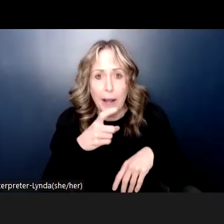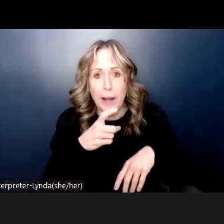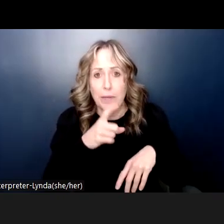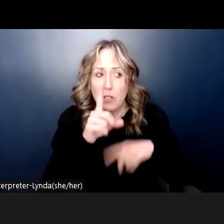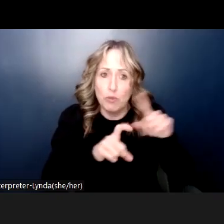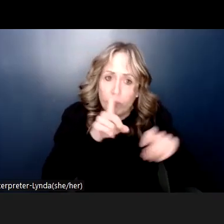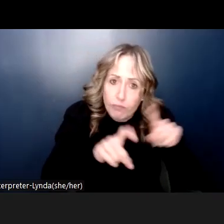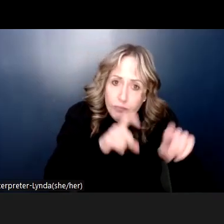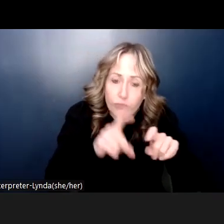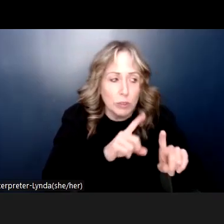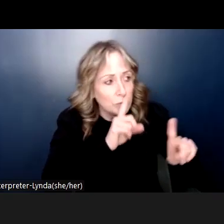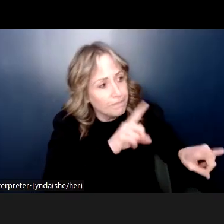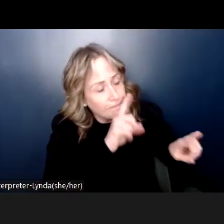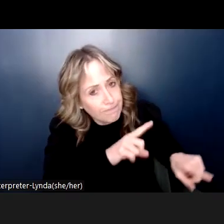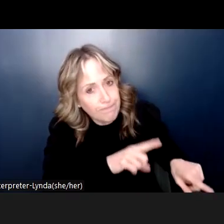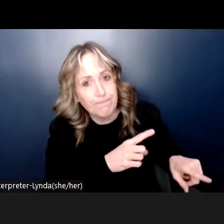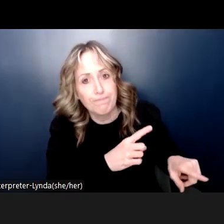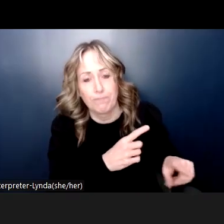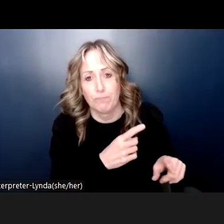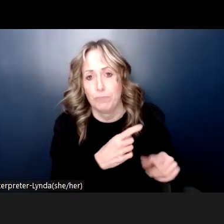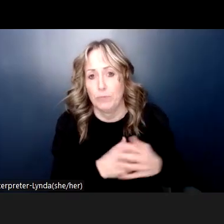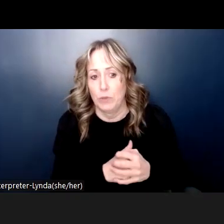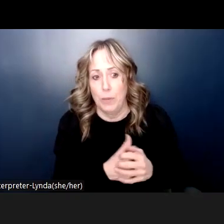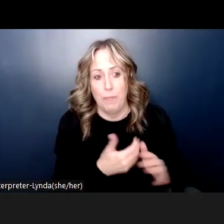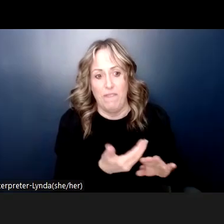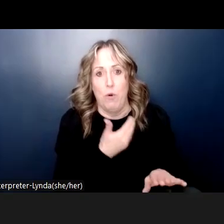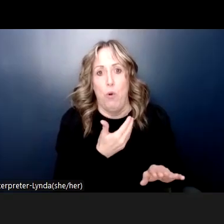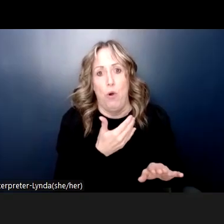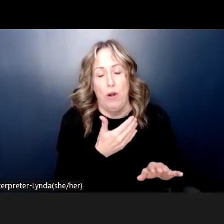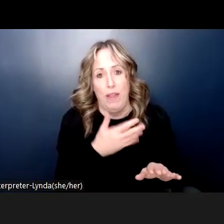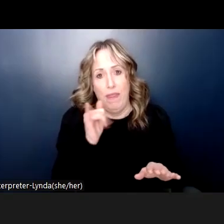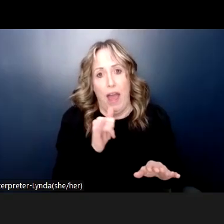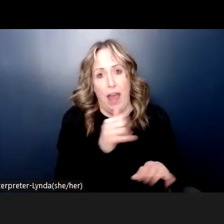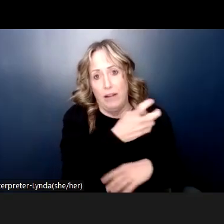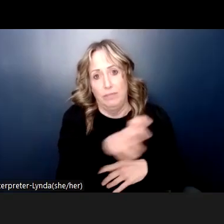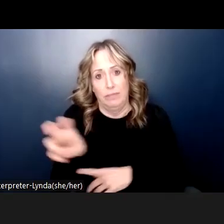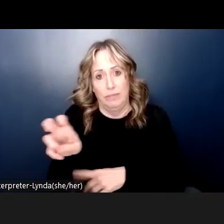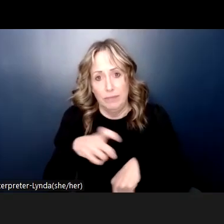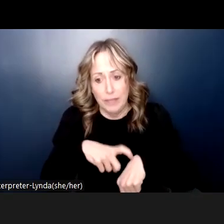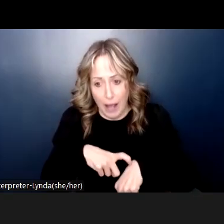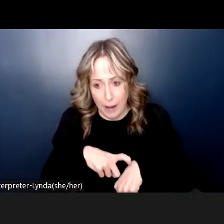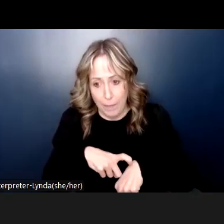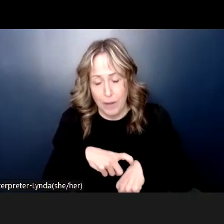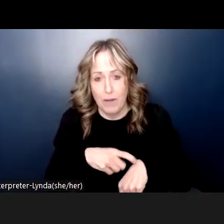Any concern that they have before during the code over as well as, after and post the go live.